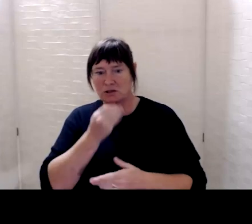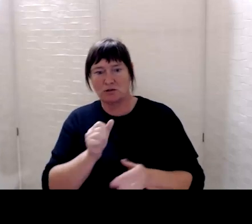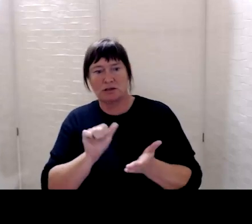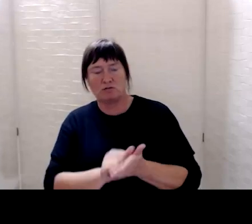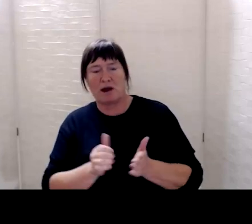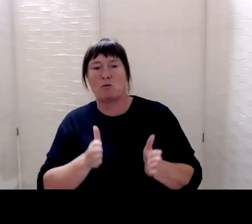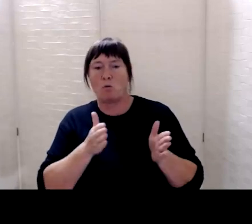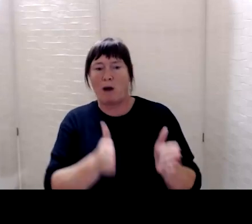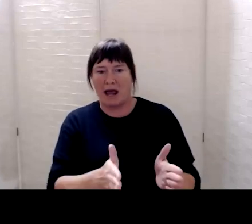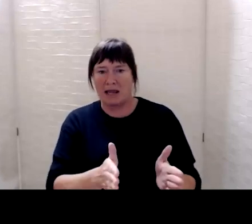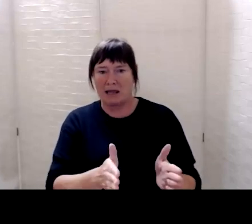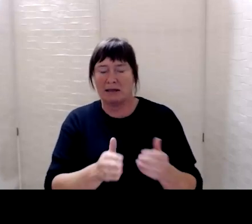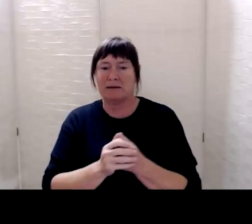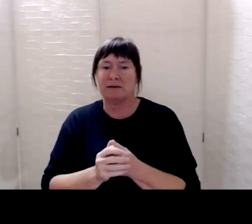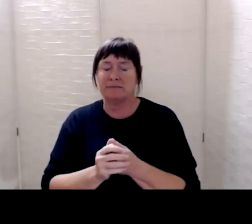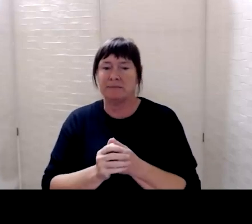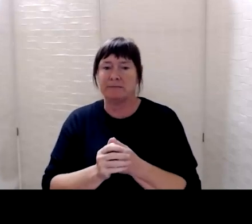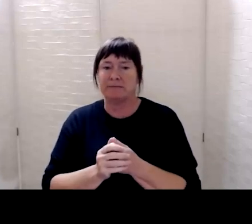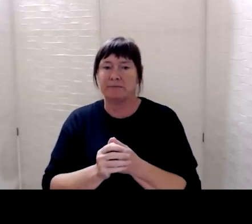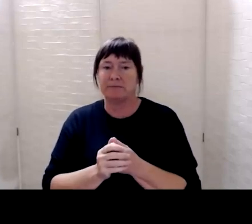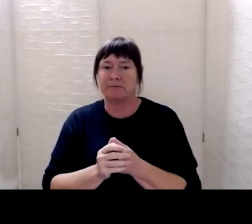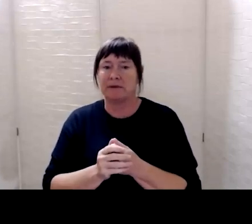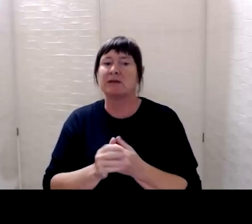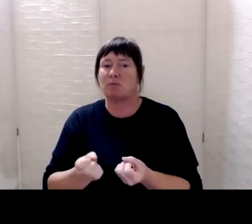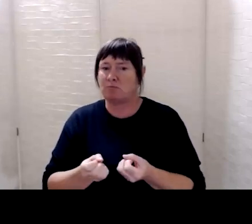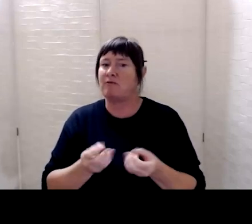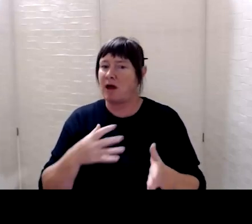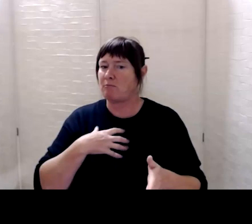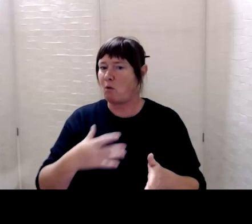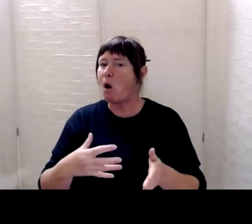and providing further guidance on the purchase rules is important,